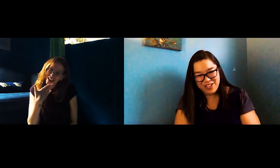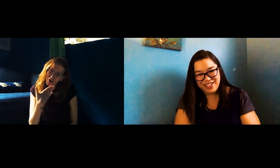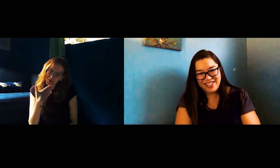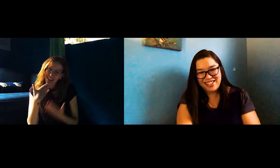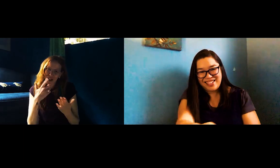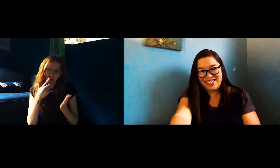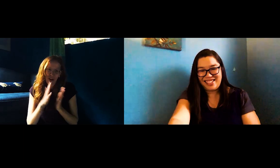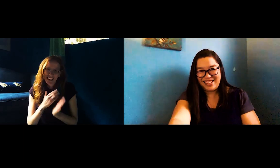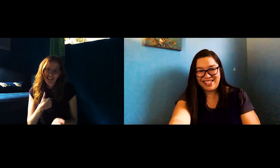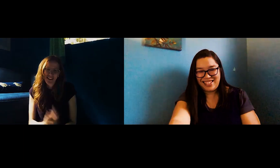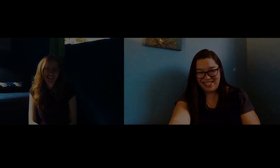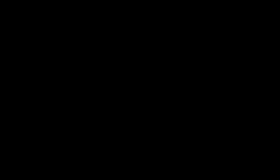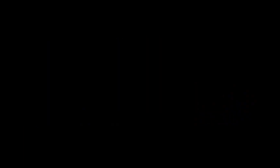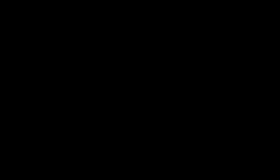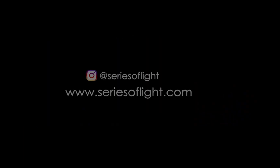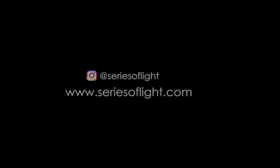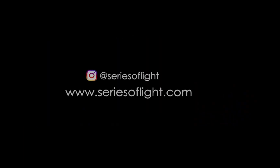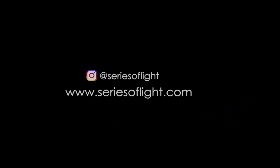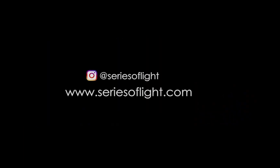Thank you, and thank you for asking me.